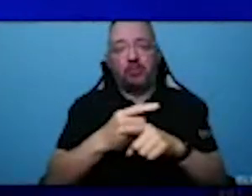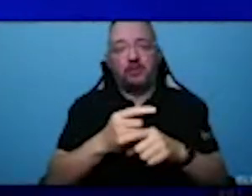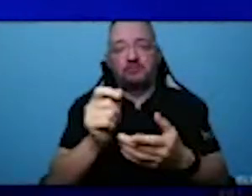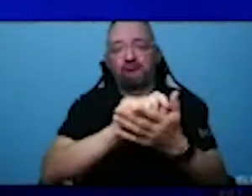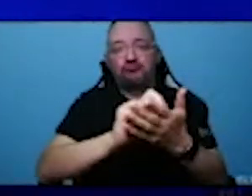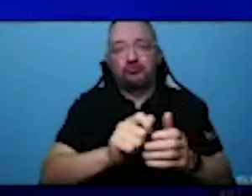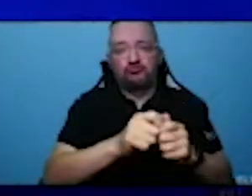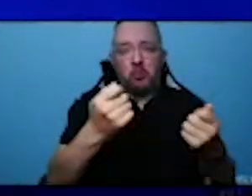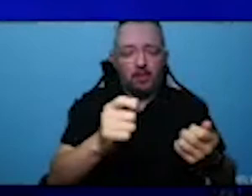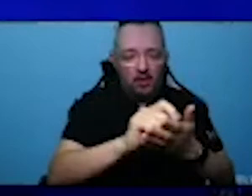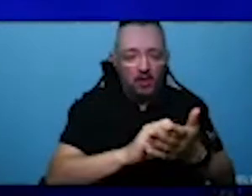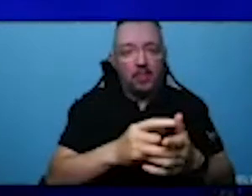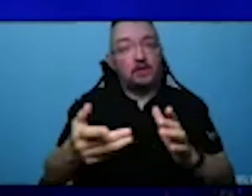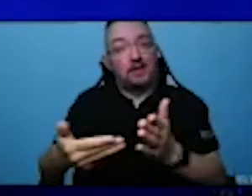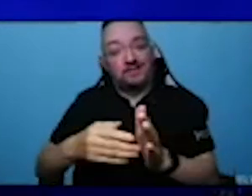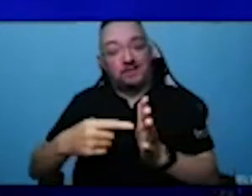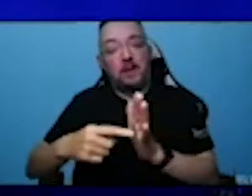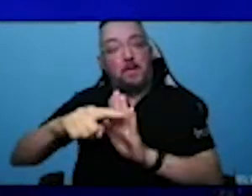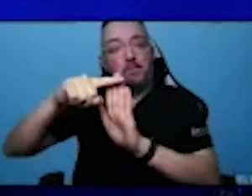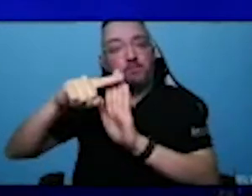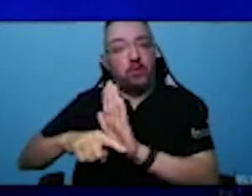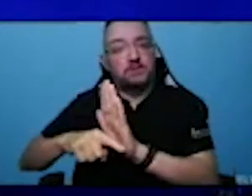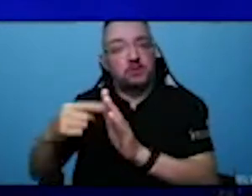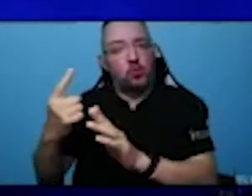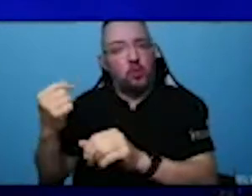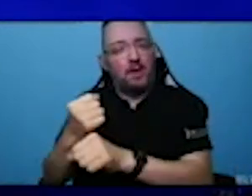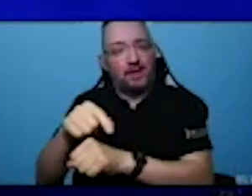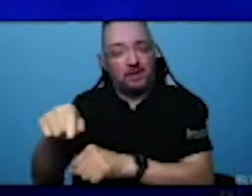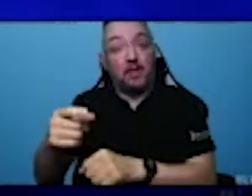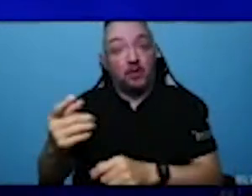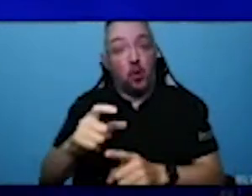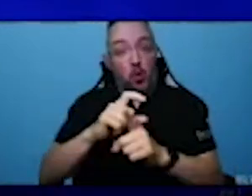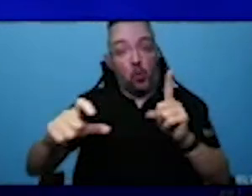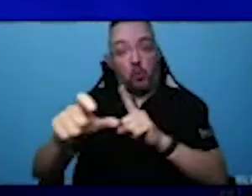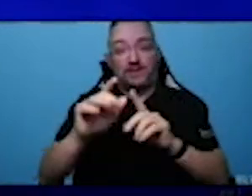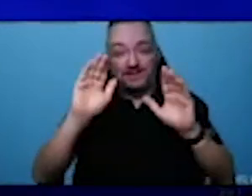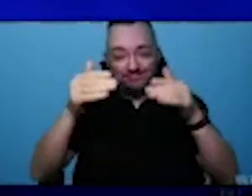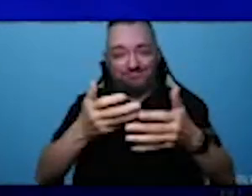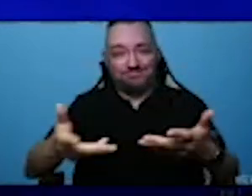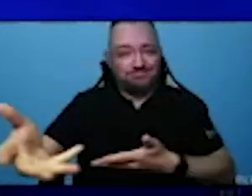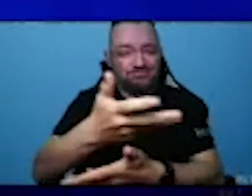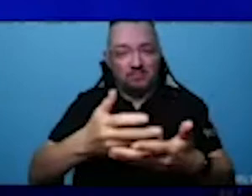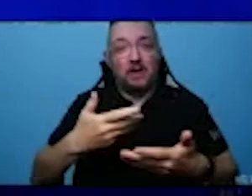also speaking directly with the community. And in particular, we had a number of round tables with, uh, with young people